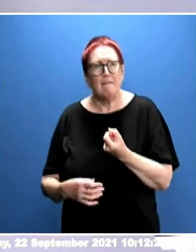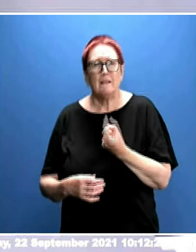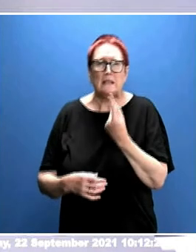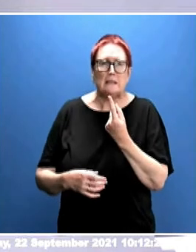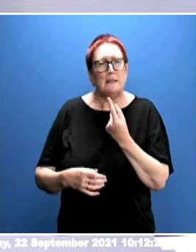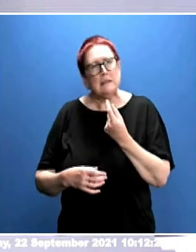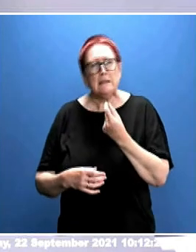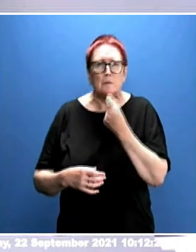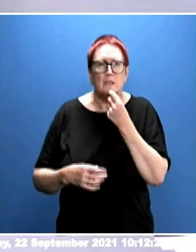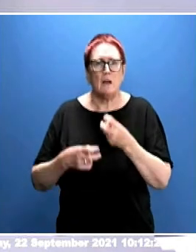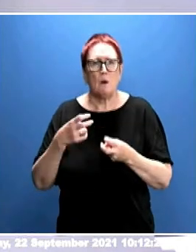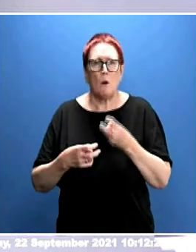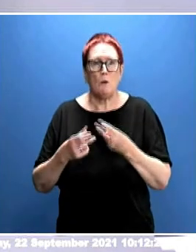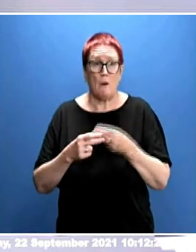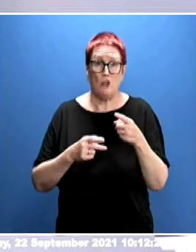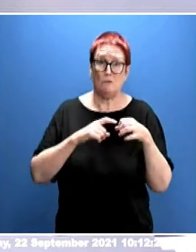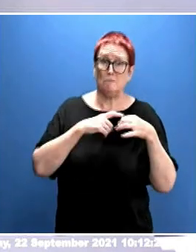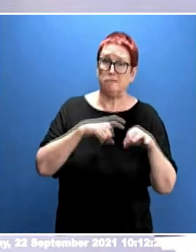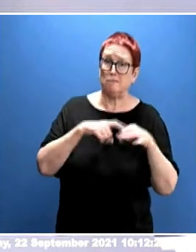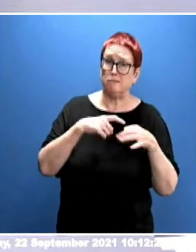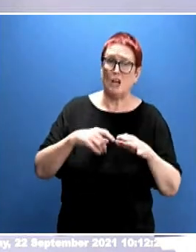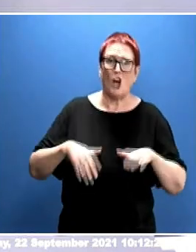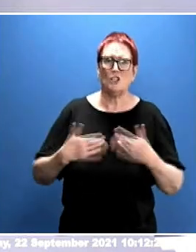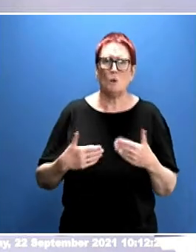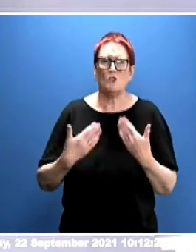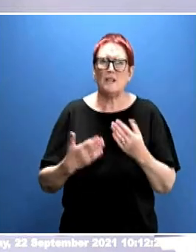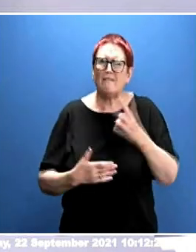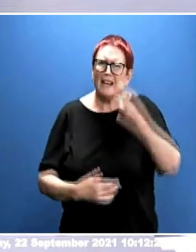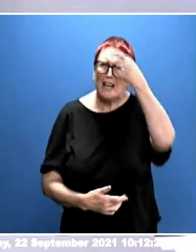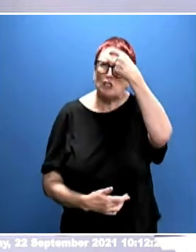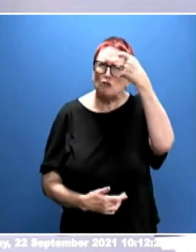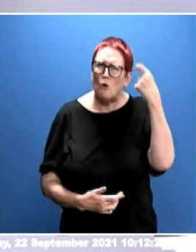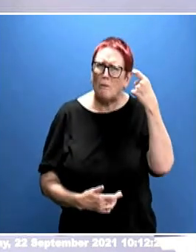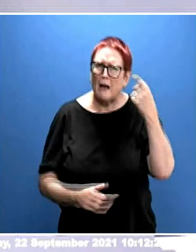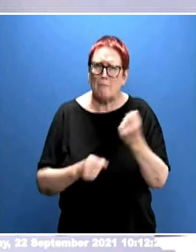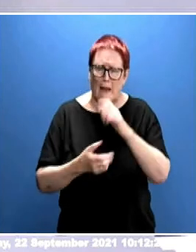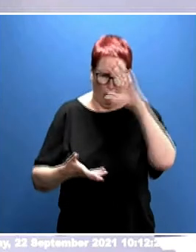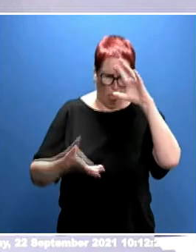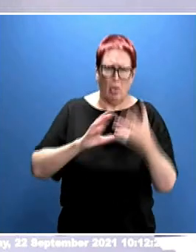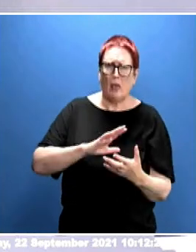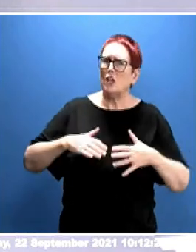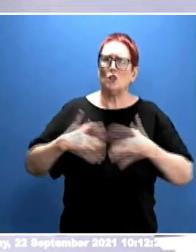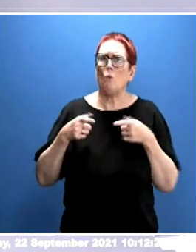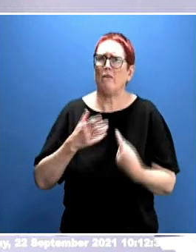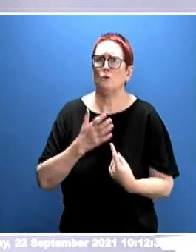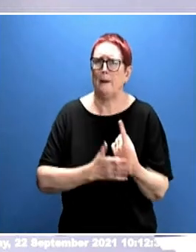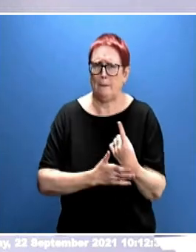with cross-examination in the sense of risk of re-traumatising somebody, so there is a real issue there.